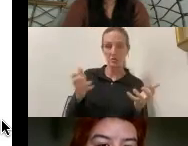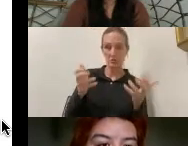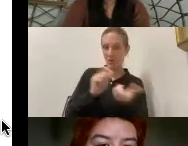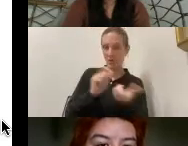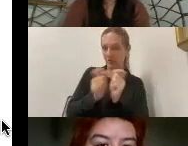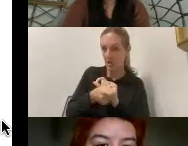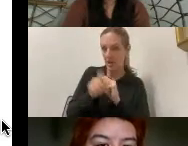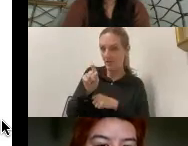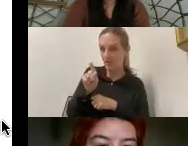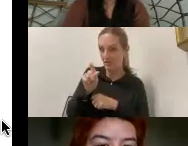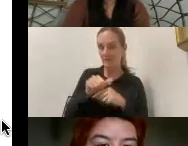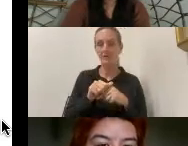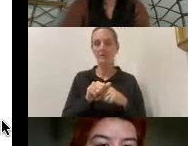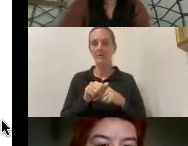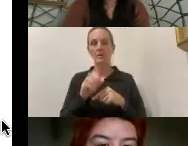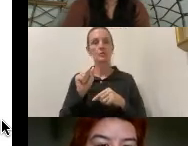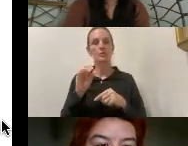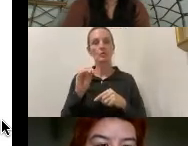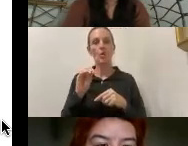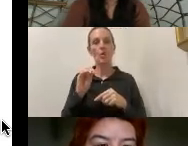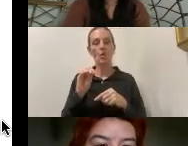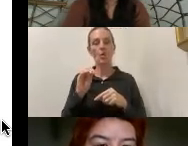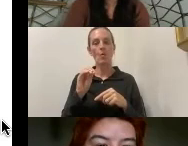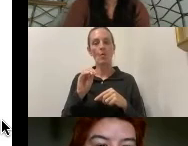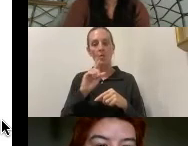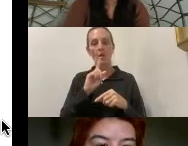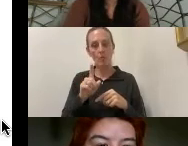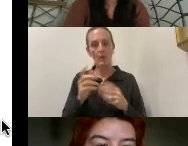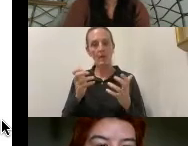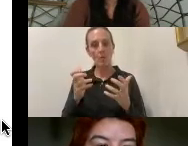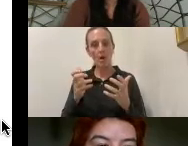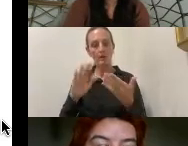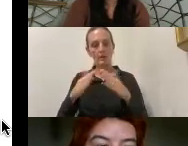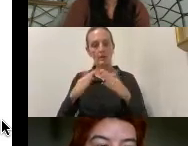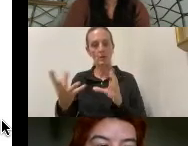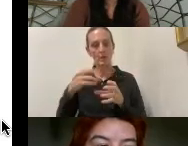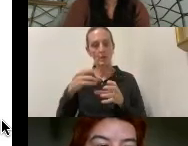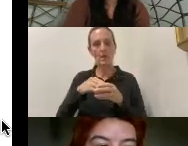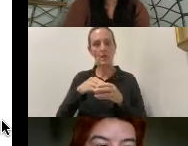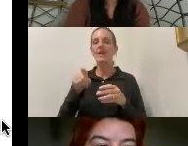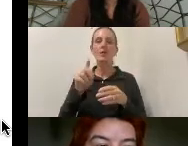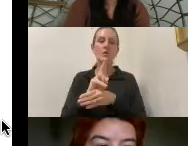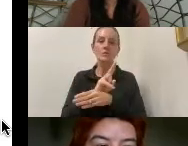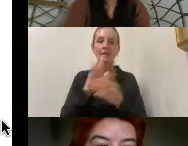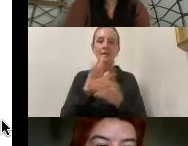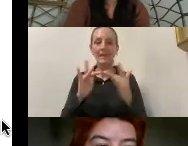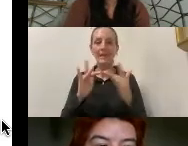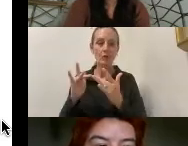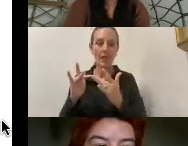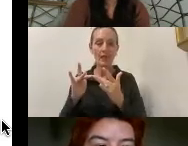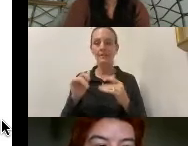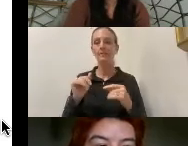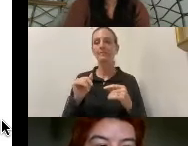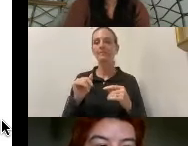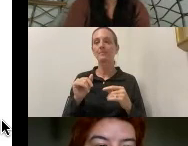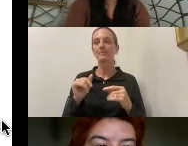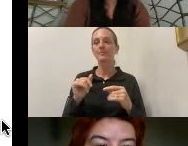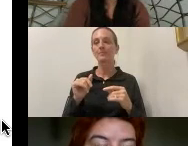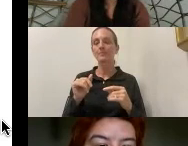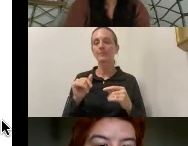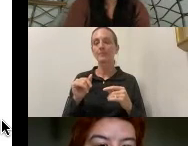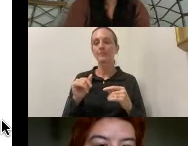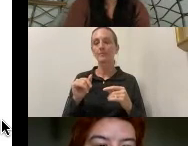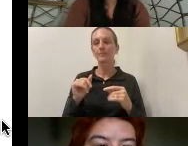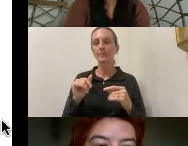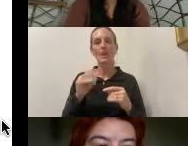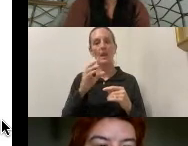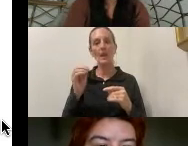And it's totally utilizing the internet, and we also in very safe ways through this pandemic,